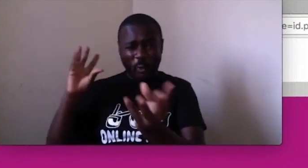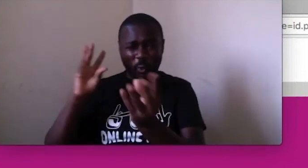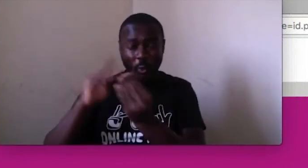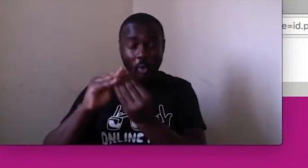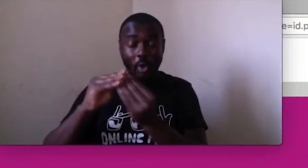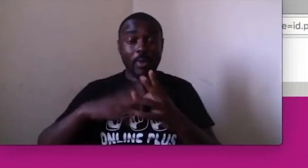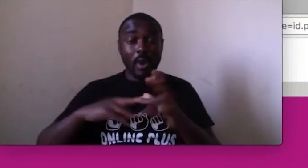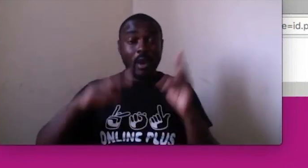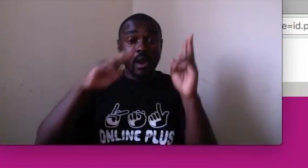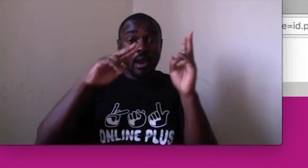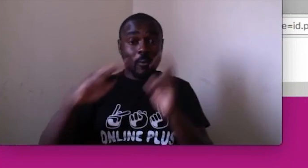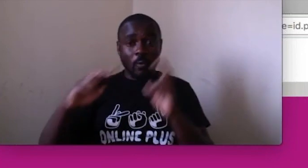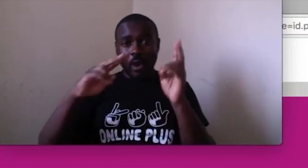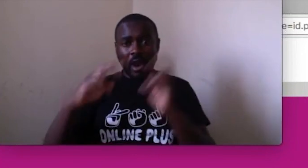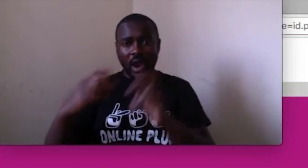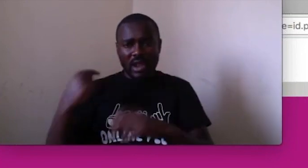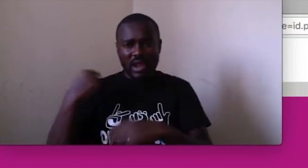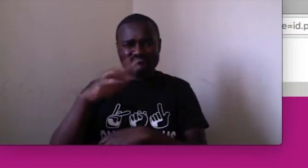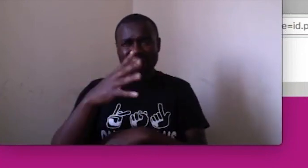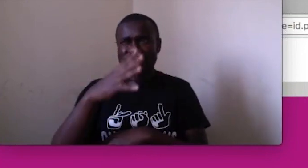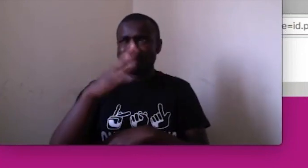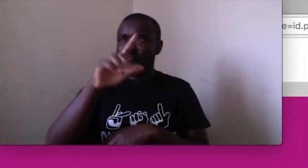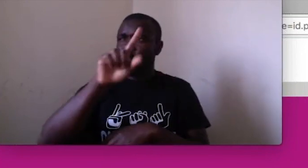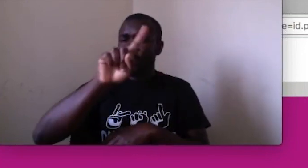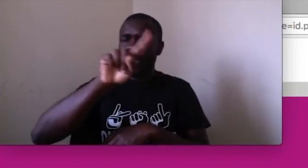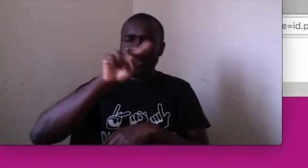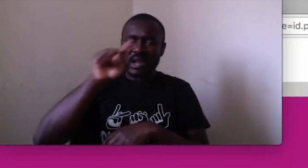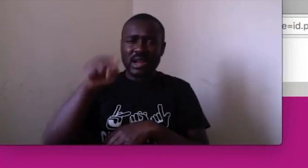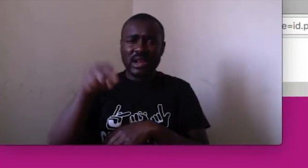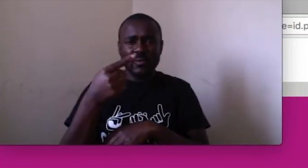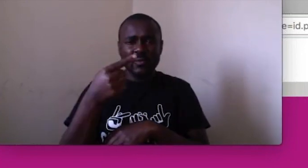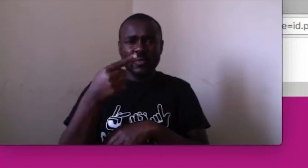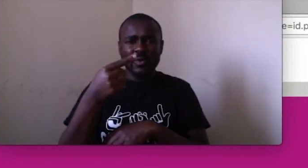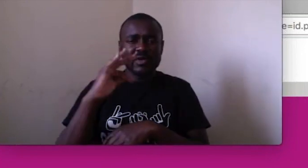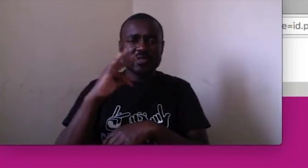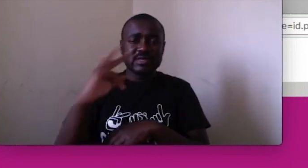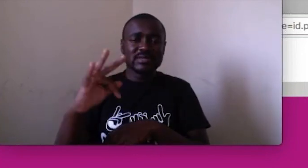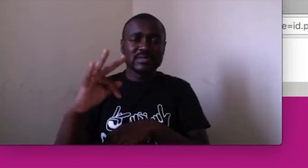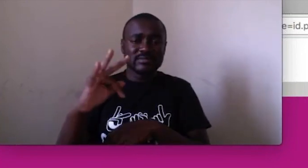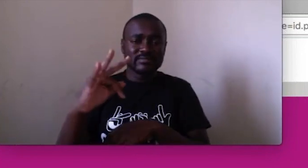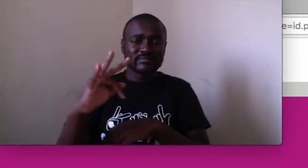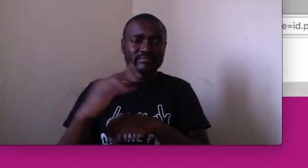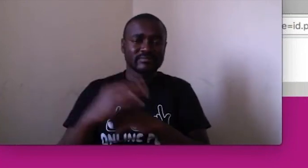so, it was a slow process of developing right now the downloads are about